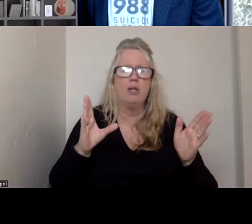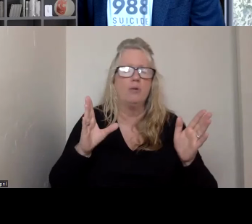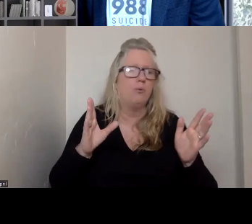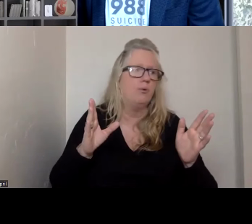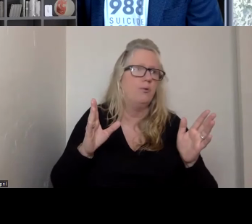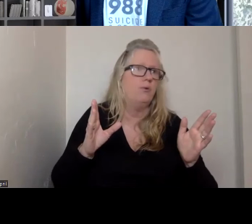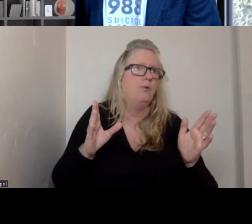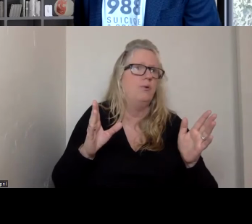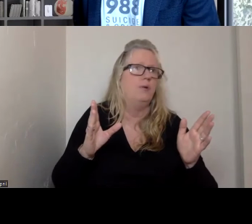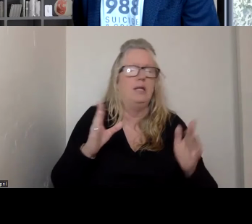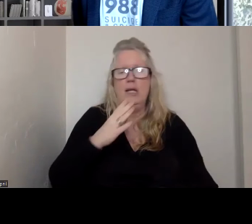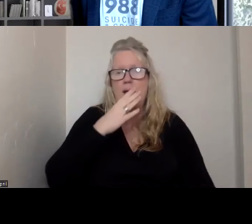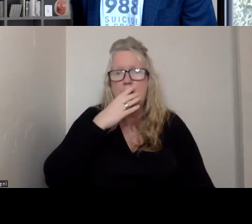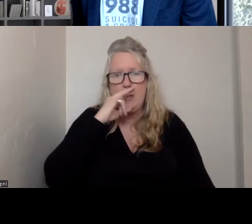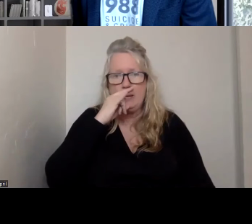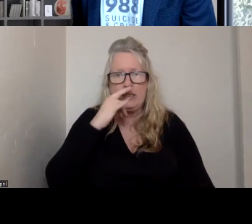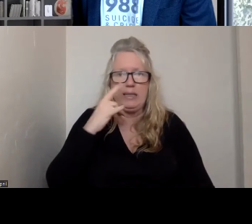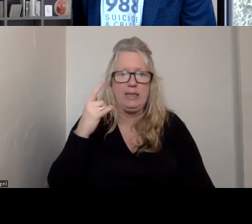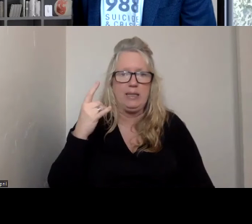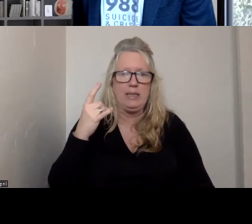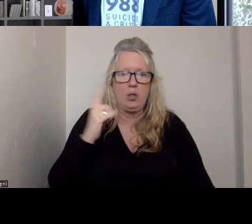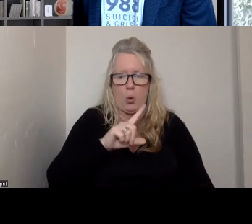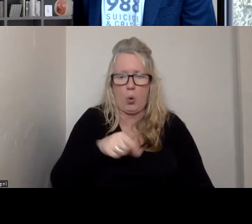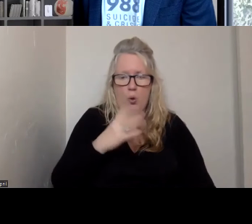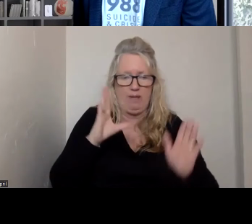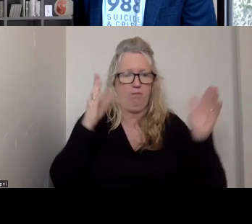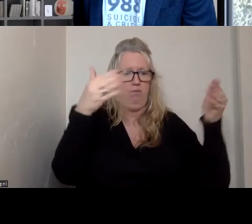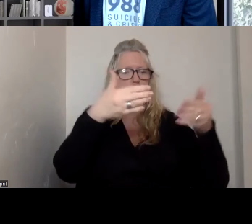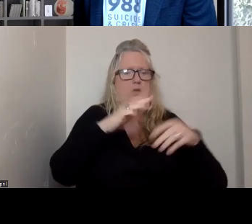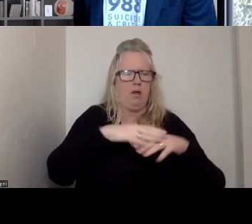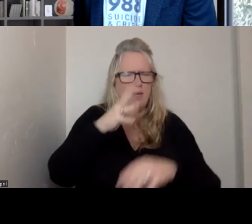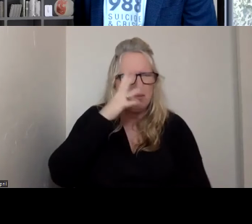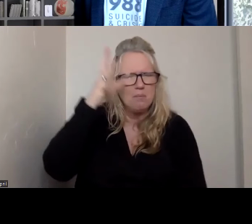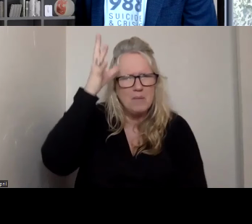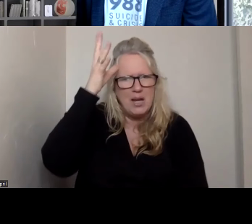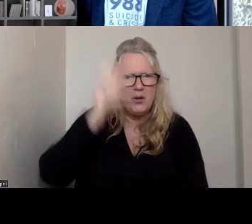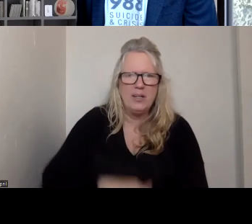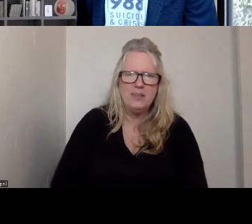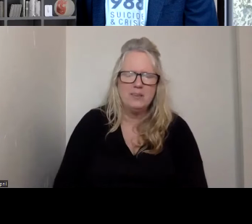A KID WANT TO ONLY FOCUS ON THE PARENTS, BUT I DON'T THINK THAT